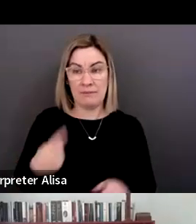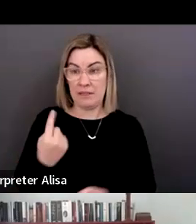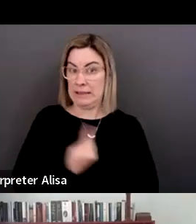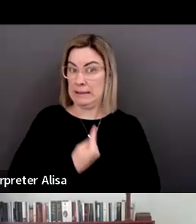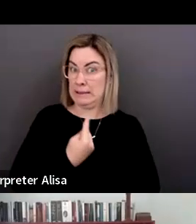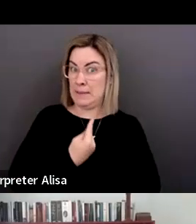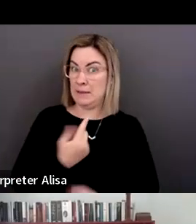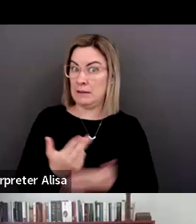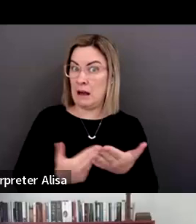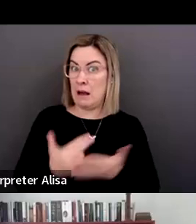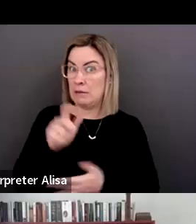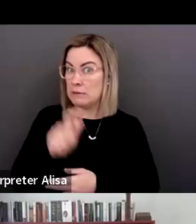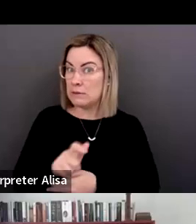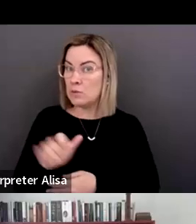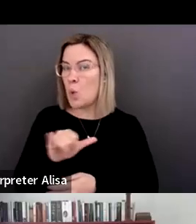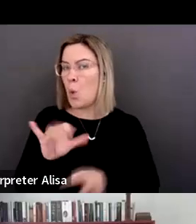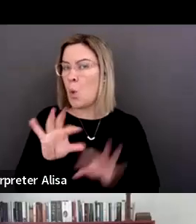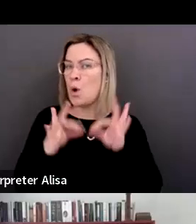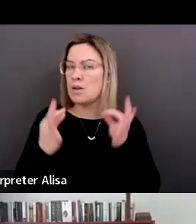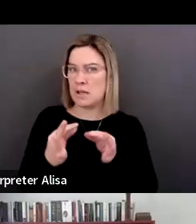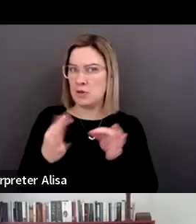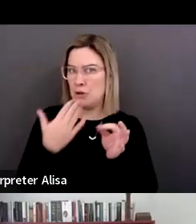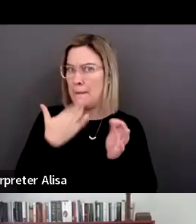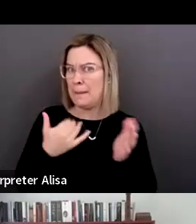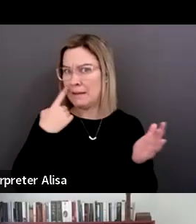little bit here and there, but I encourage everyone to have a look at